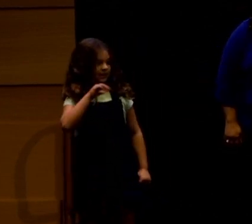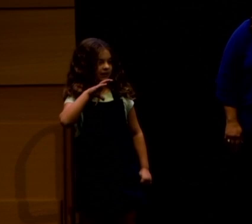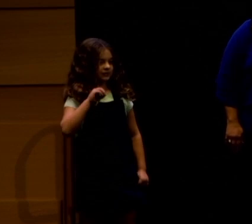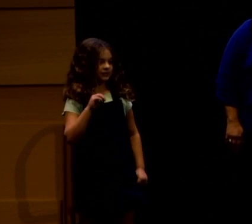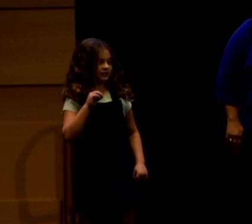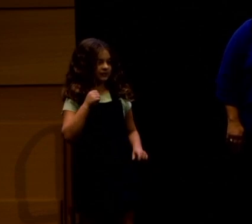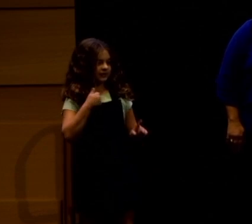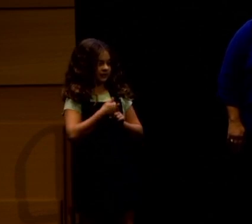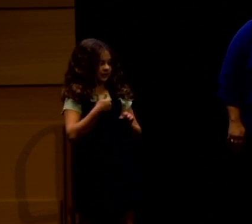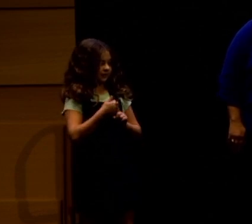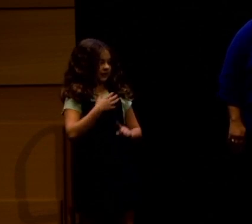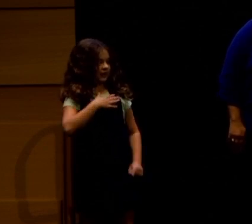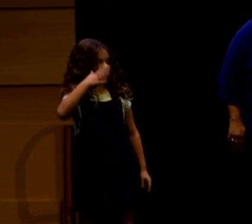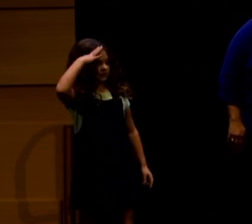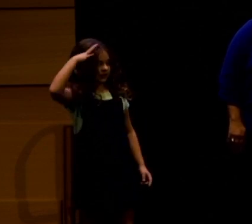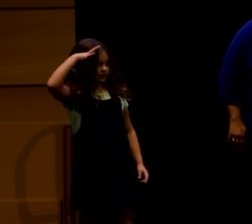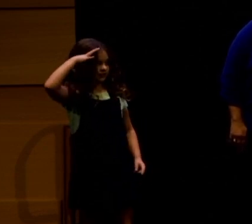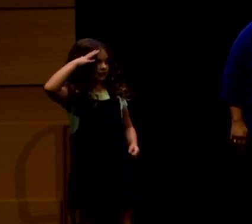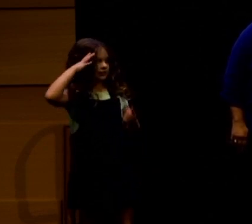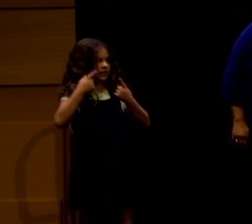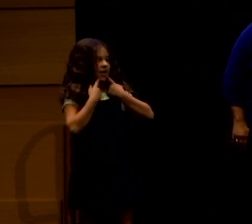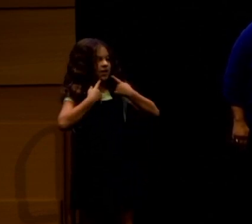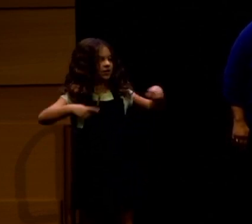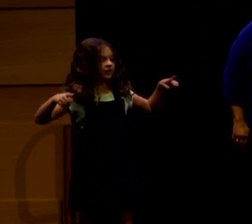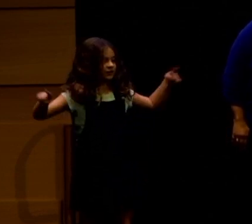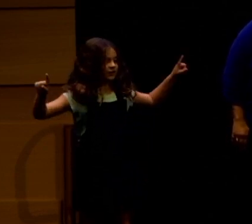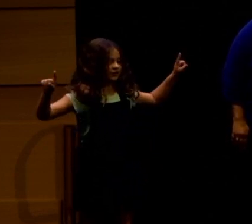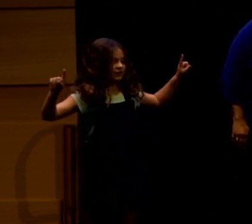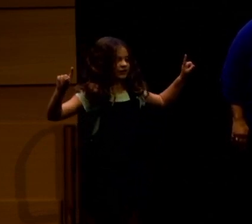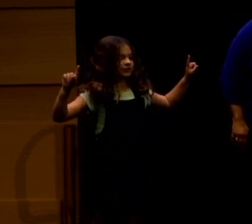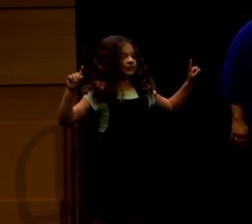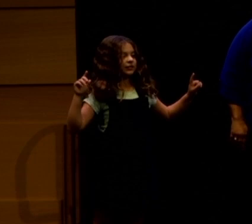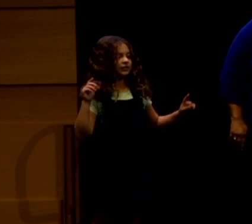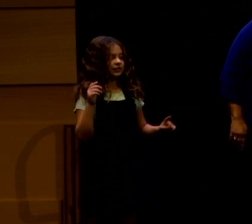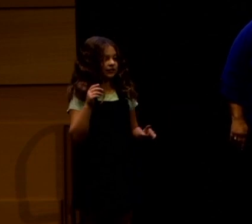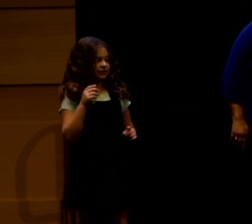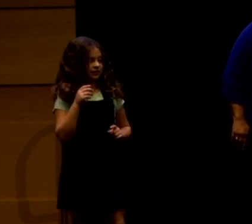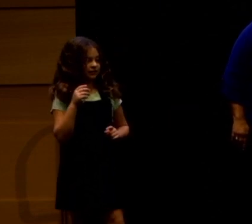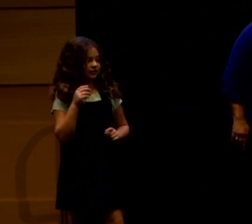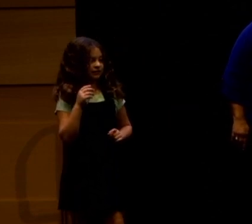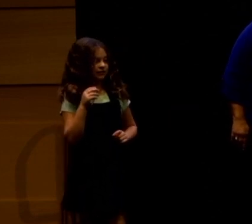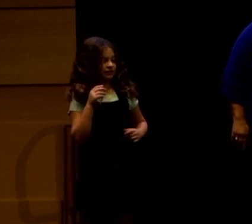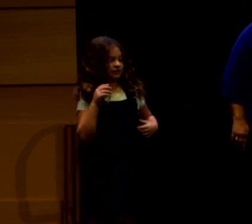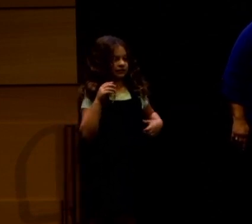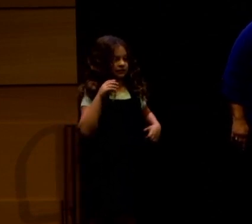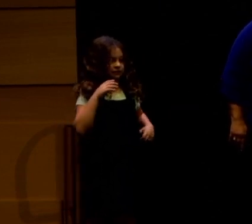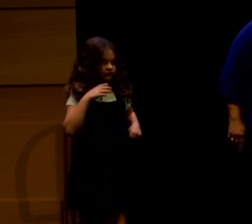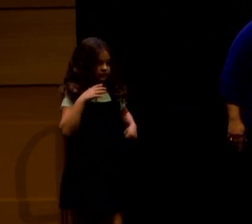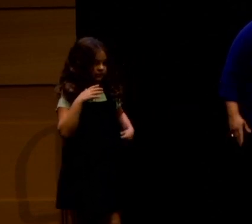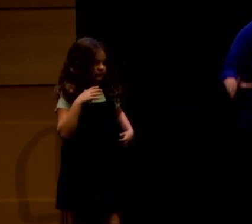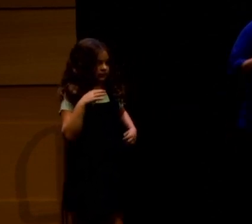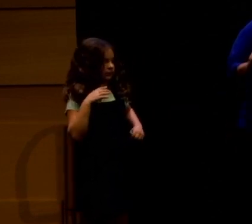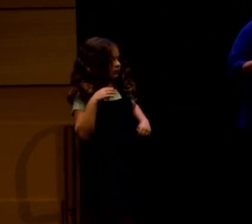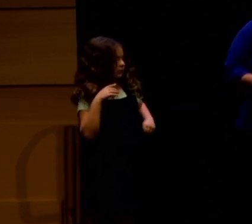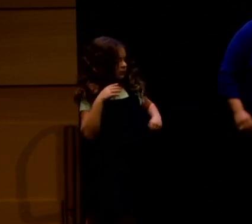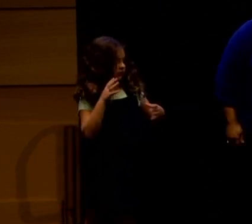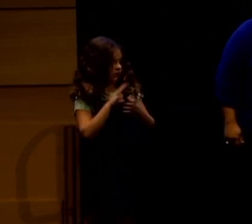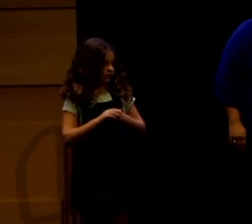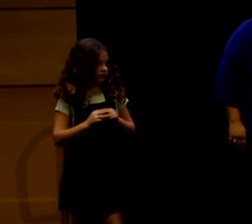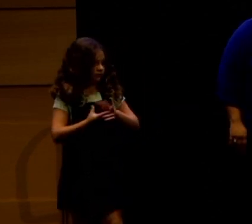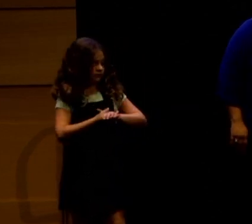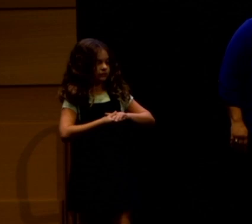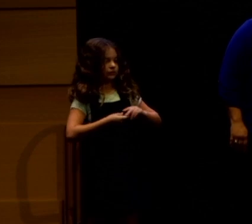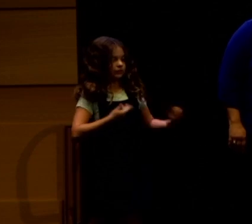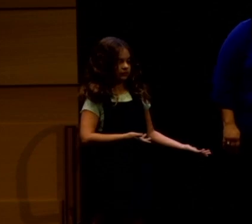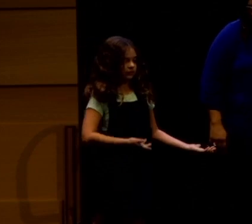Paco is my dad, and this is his success story.